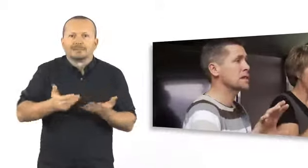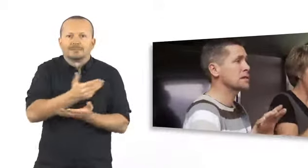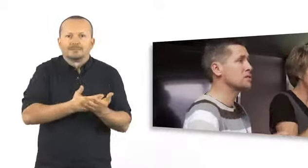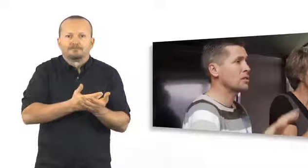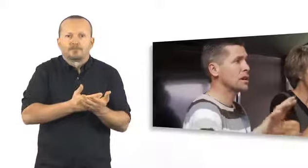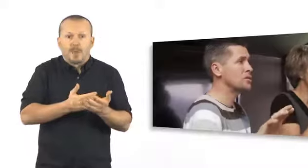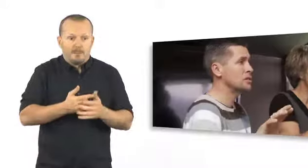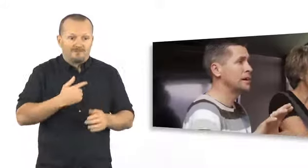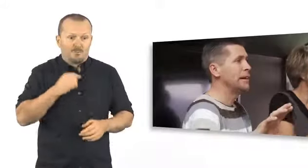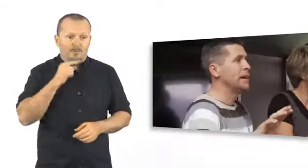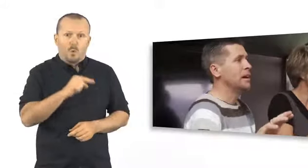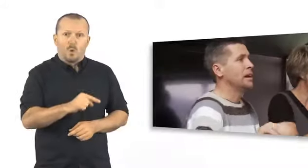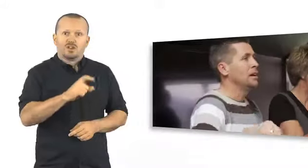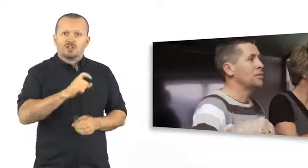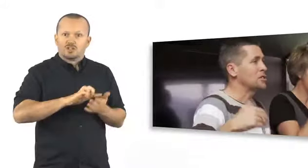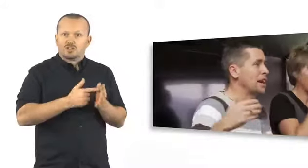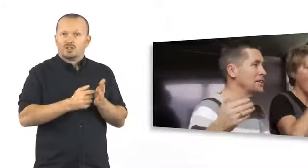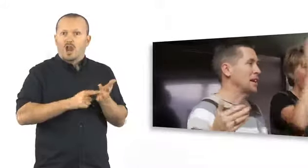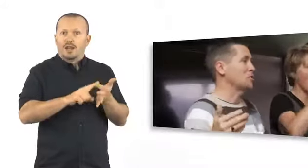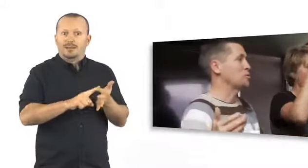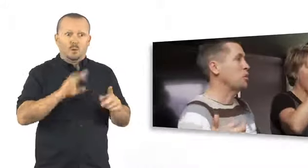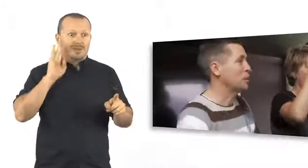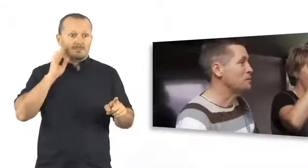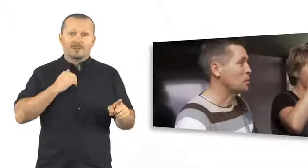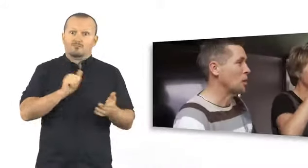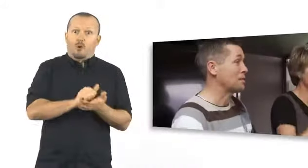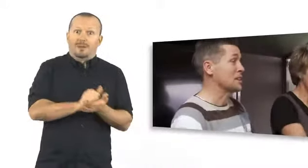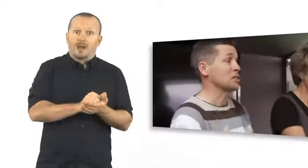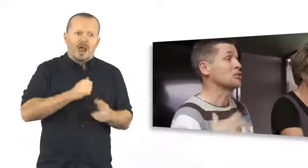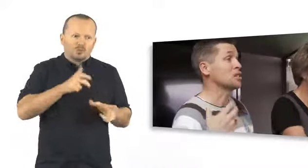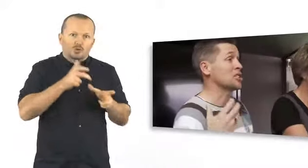be discussing as a congregation. Now for Charlie to hear us properly, we have to actually literally